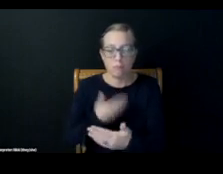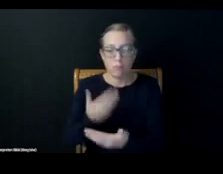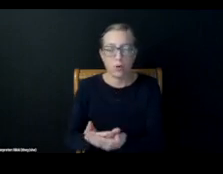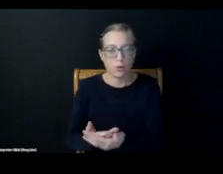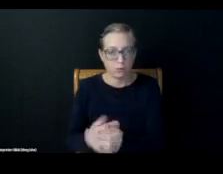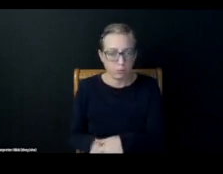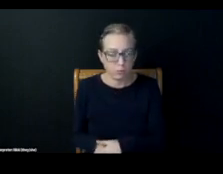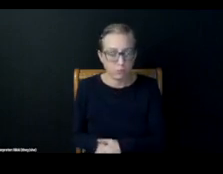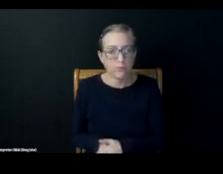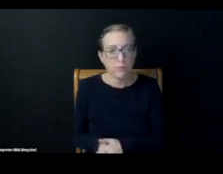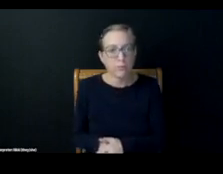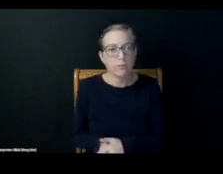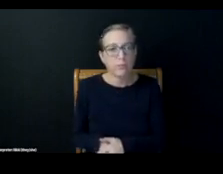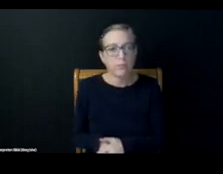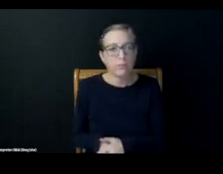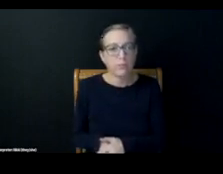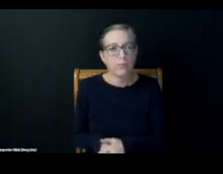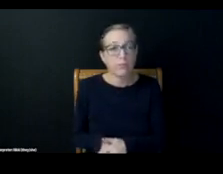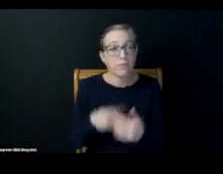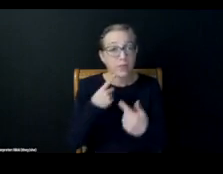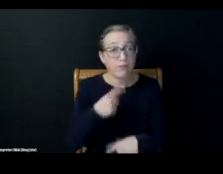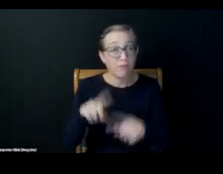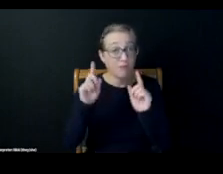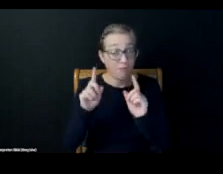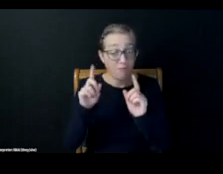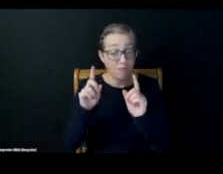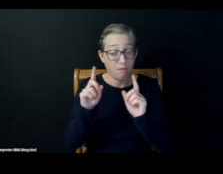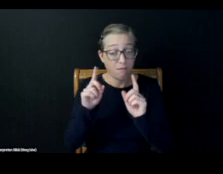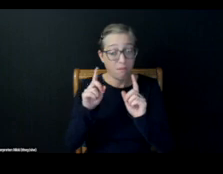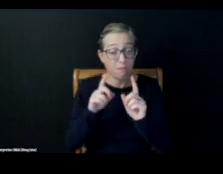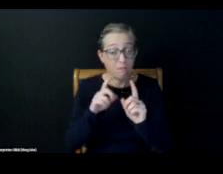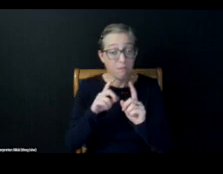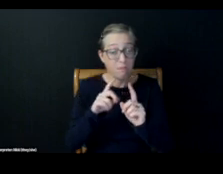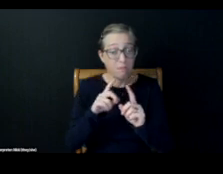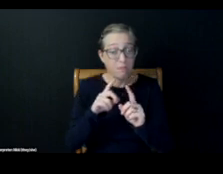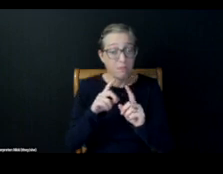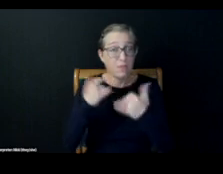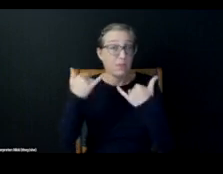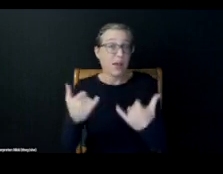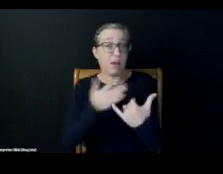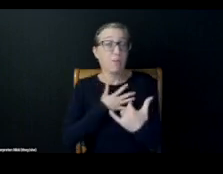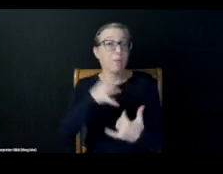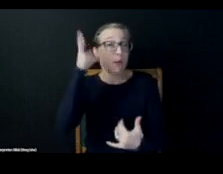my parents are now legal here also.